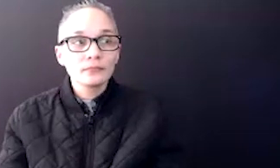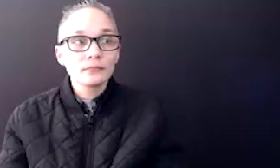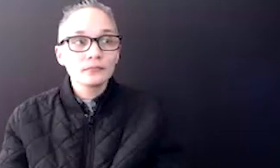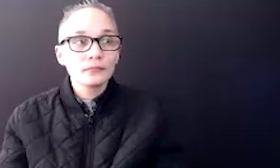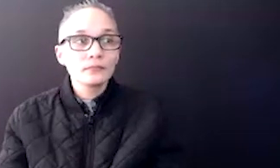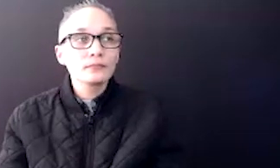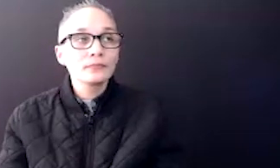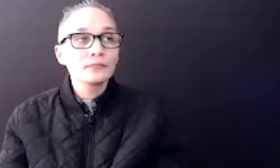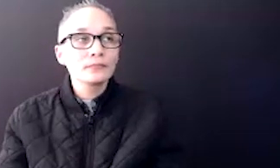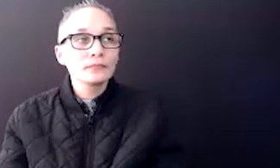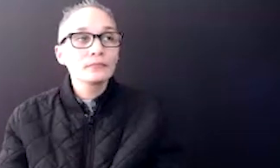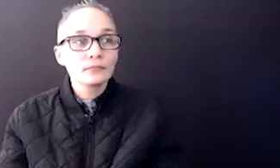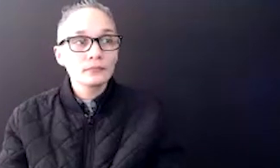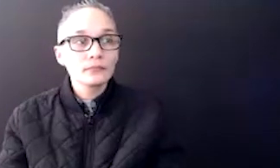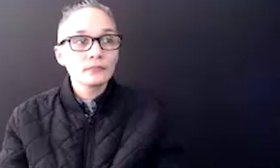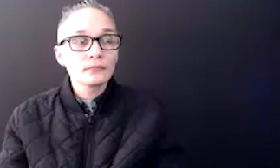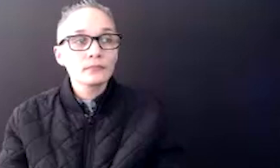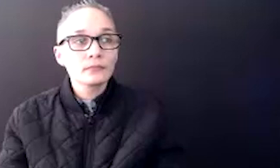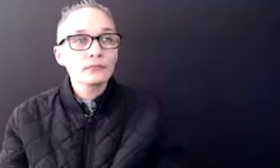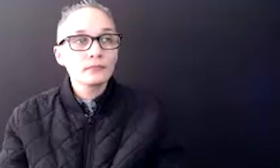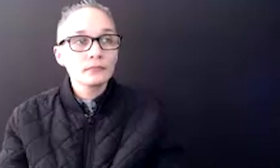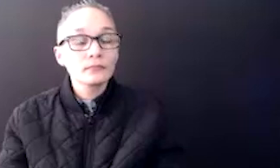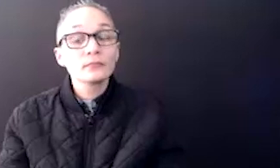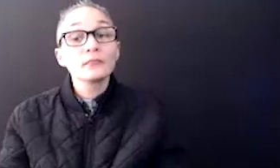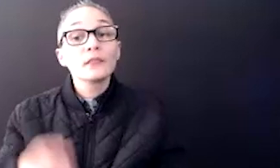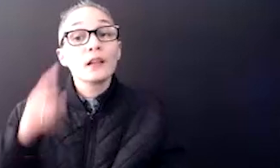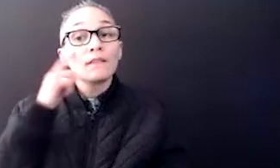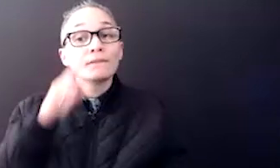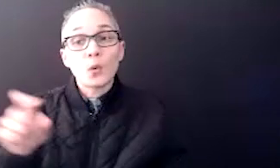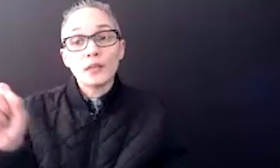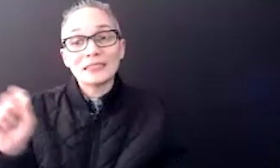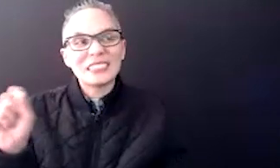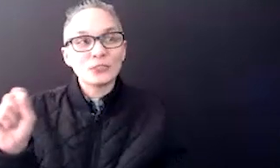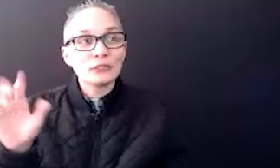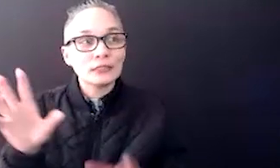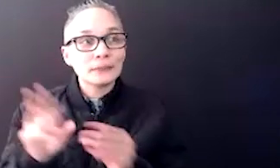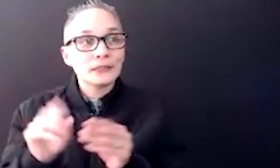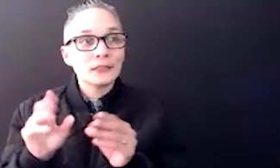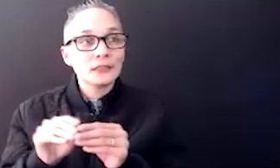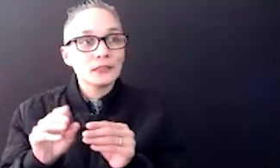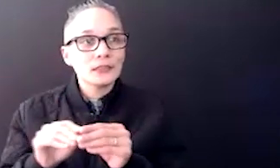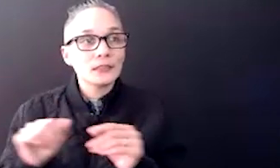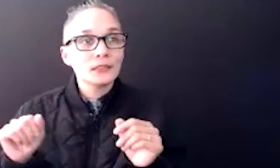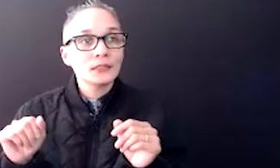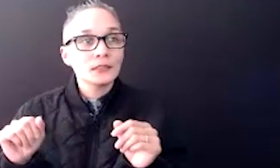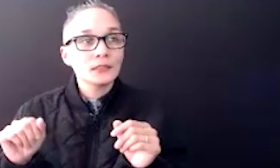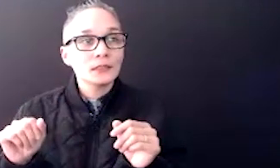Yeah. So, for synchronous meetings, that is the very definition of RSI.